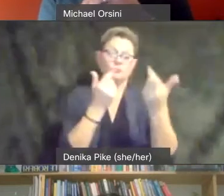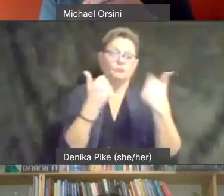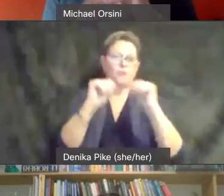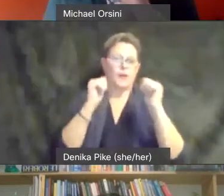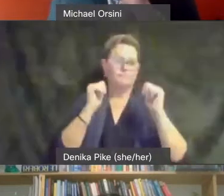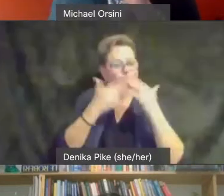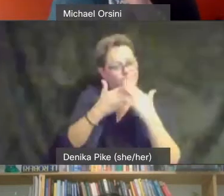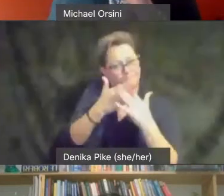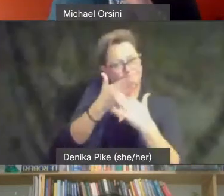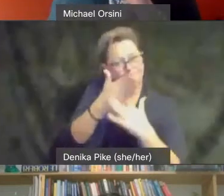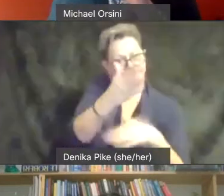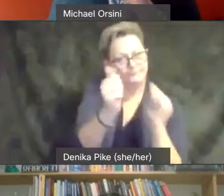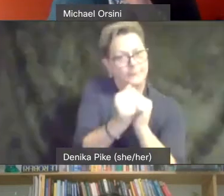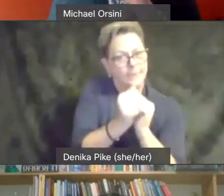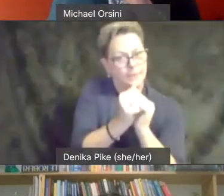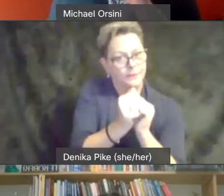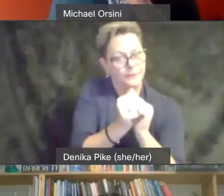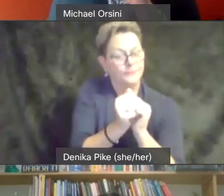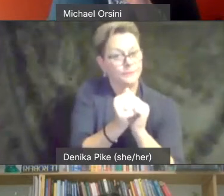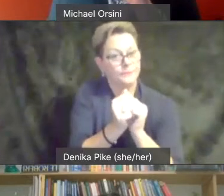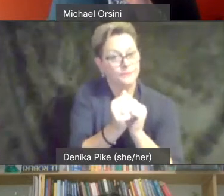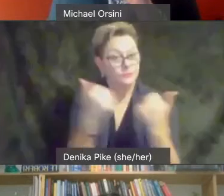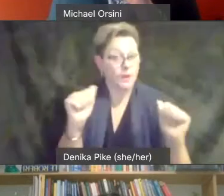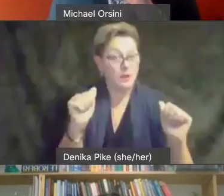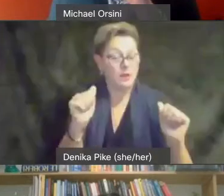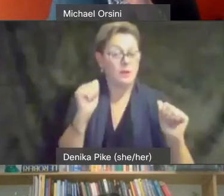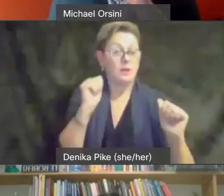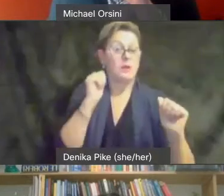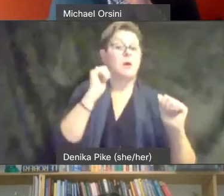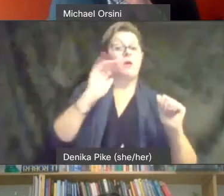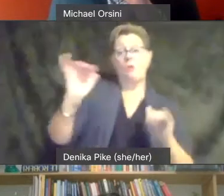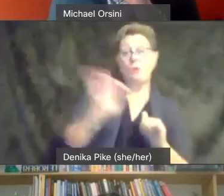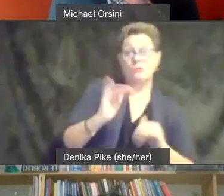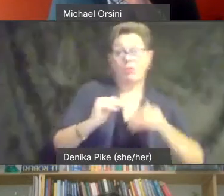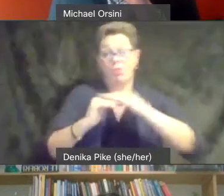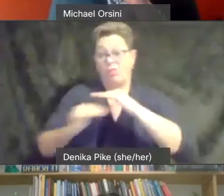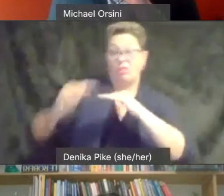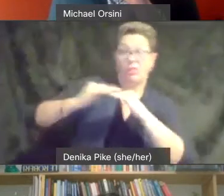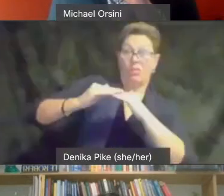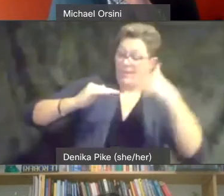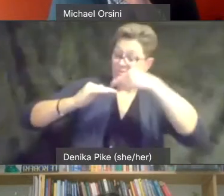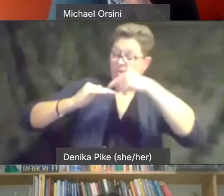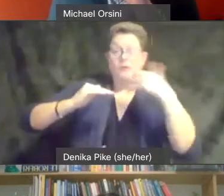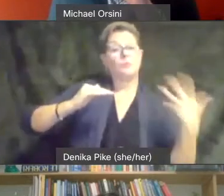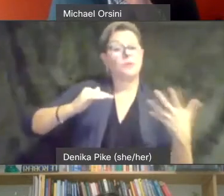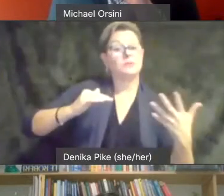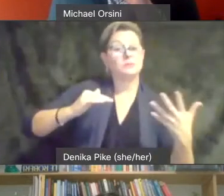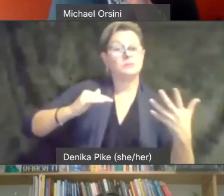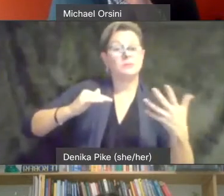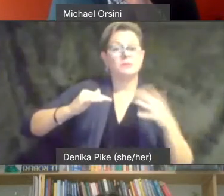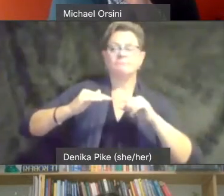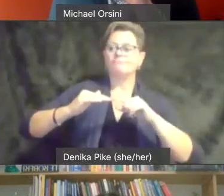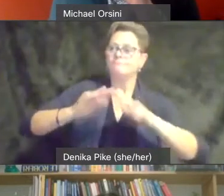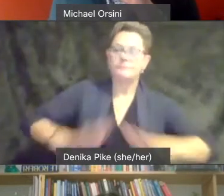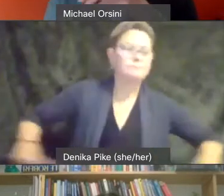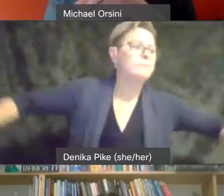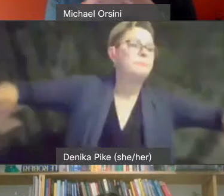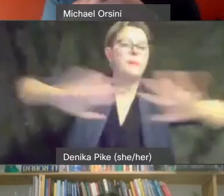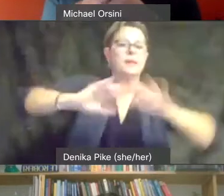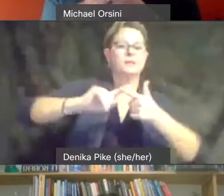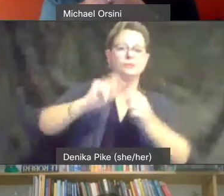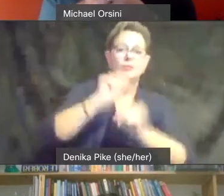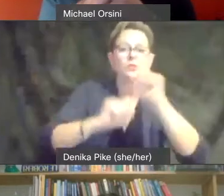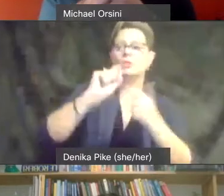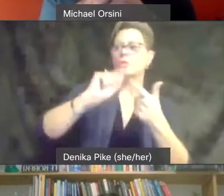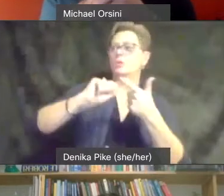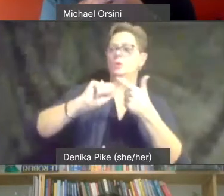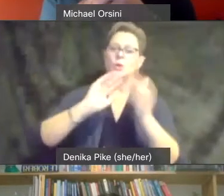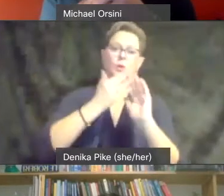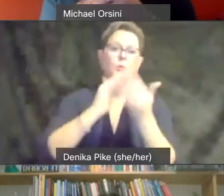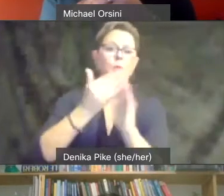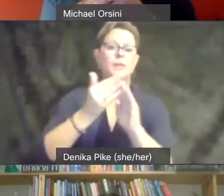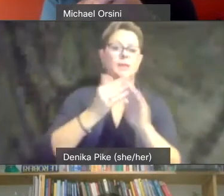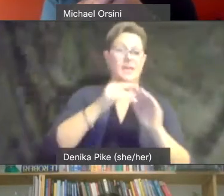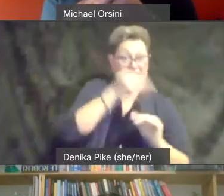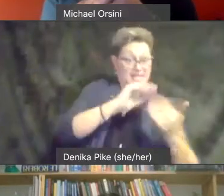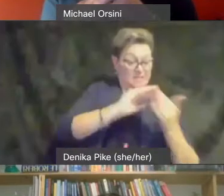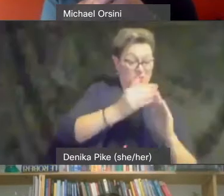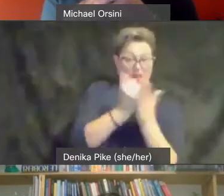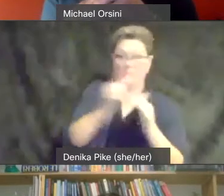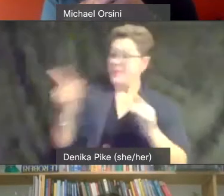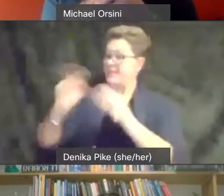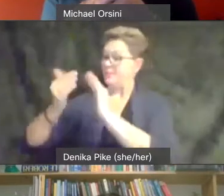Similarly dislike it and on it on another level, I think it's even more than just individual, but it becomes, you know, spatial structural, a community to community neighborhood to neighborhood in terms of why that's happening.